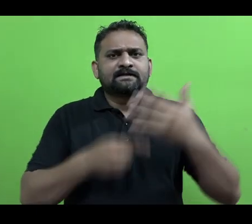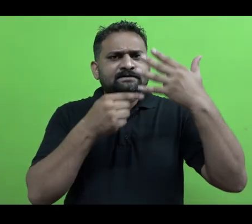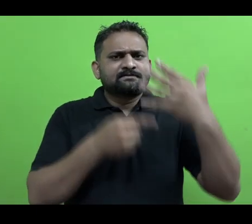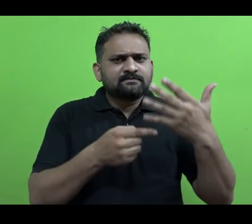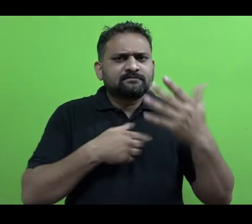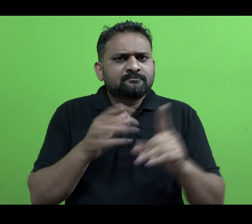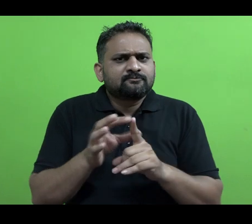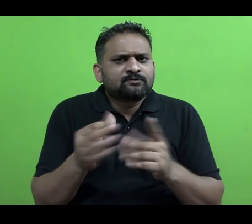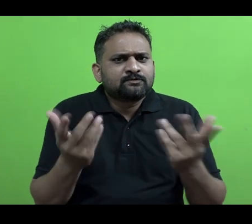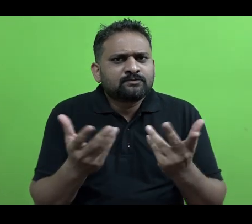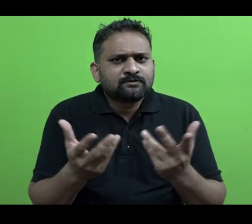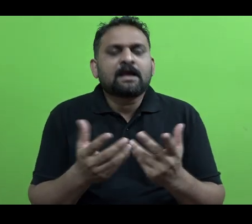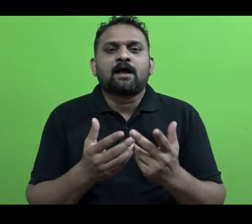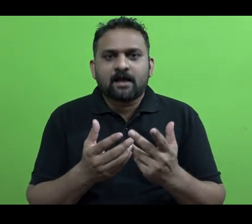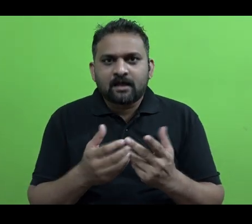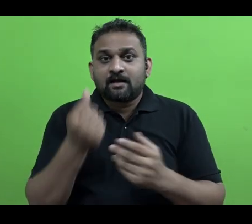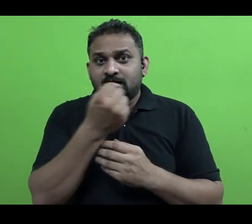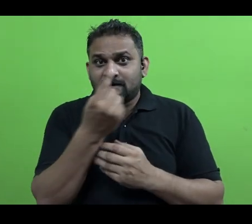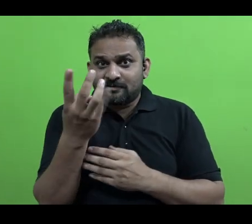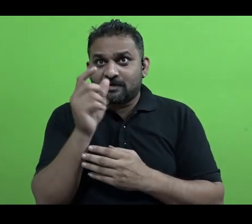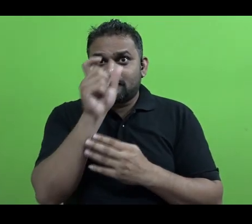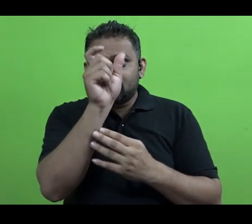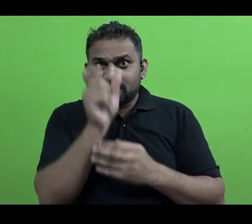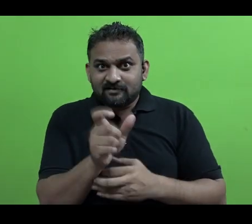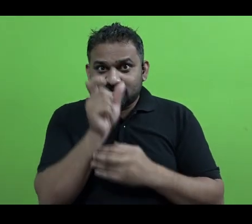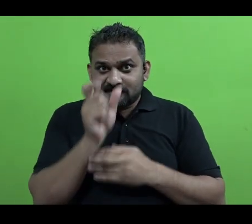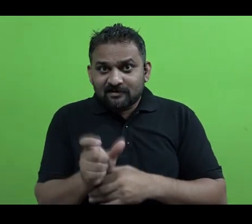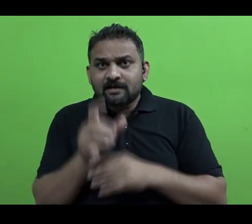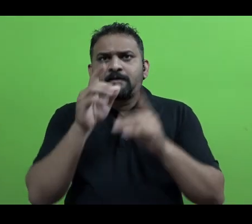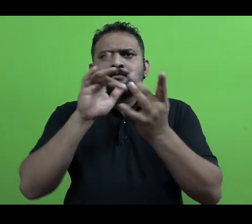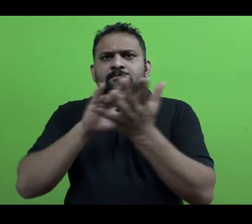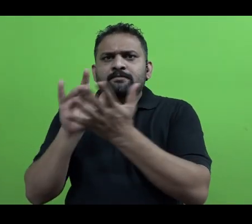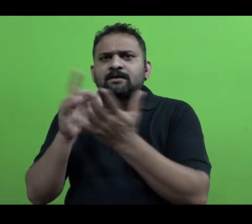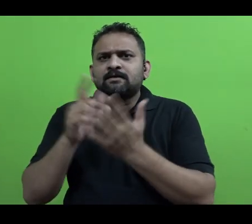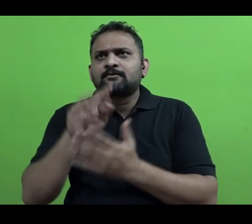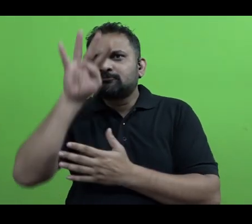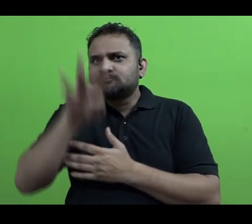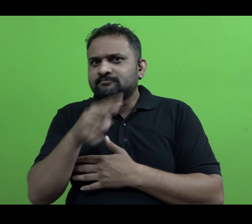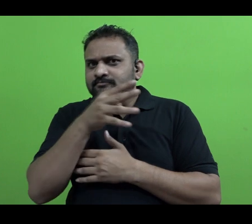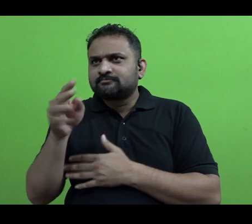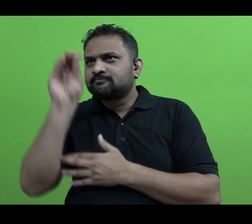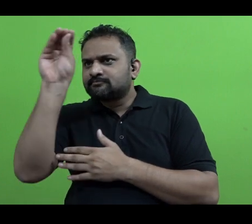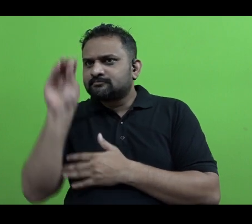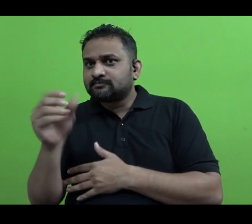What's step six? Arrange the numbers according to the place values in the grid.